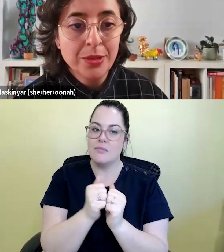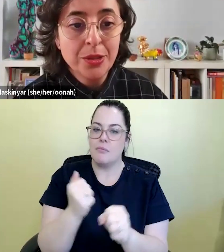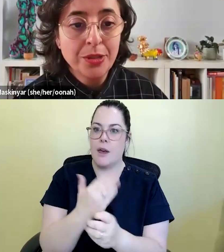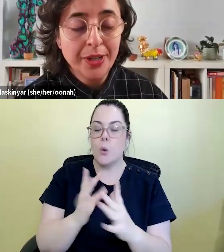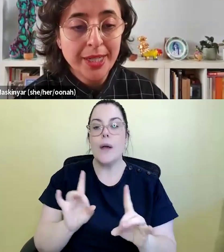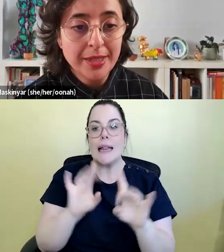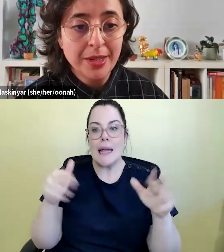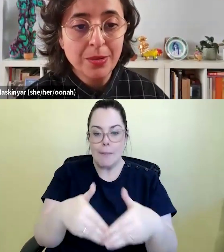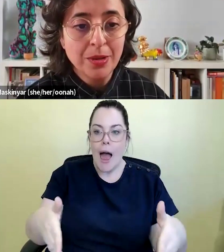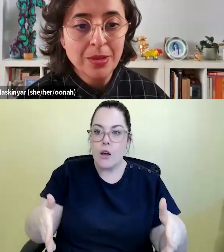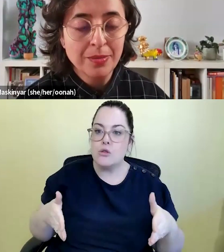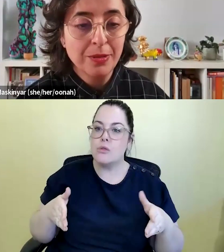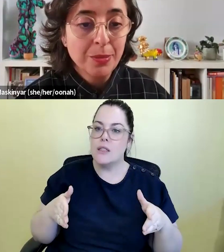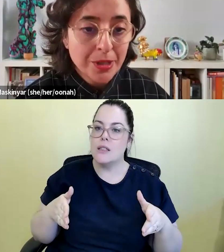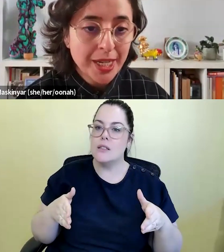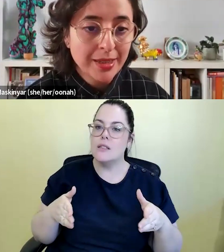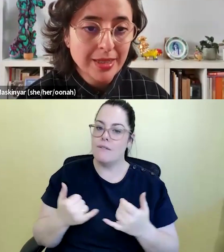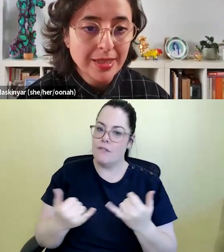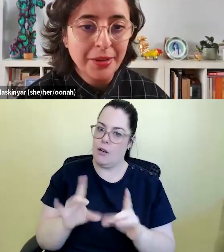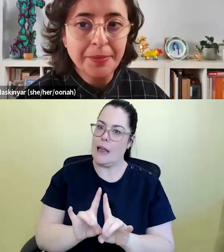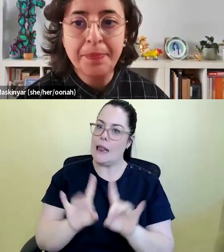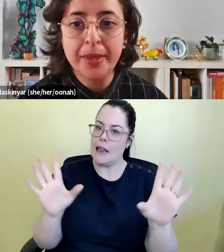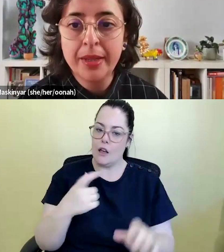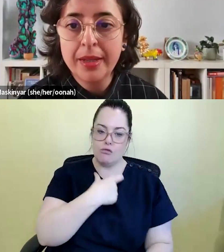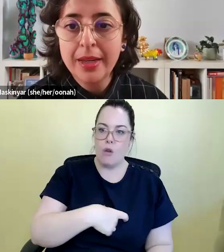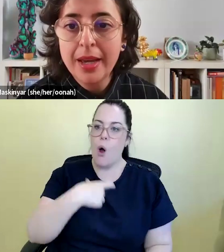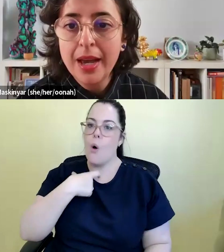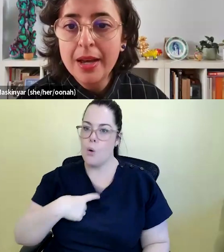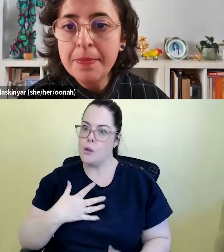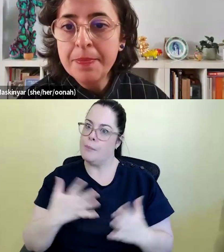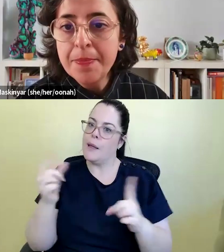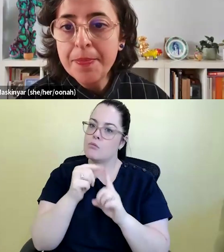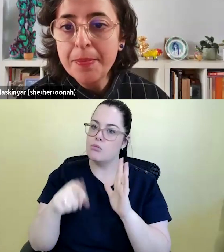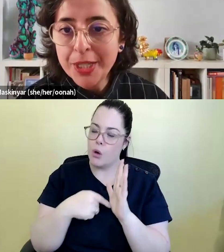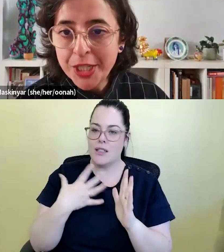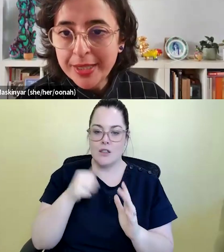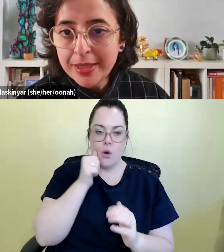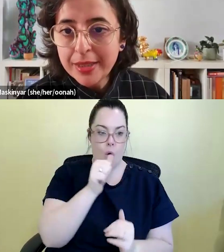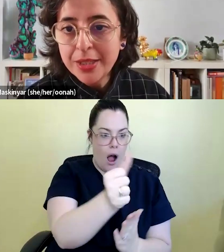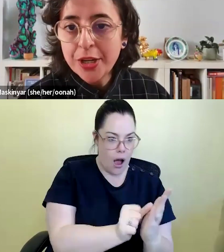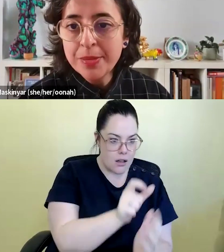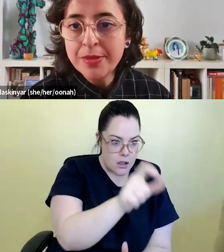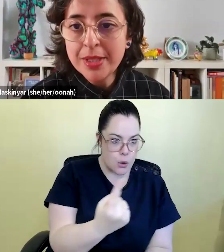those two distinct roles for a project this scale. Budget — 'in terms of the